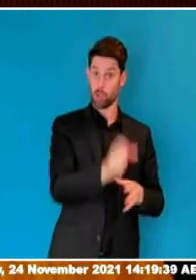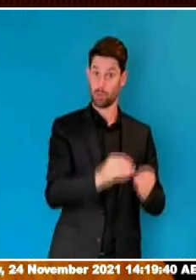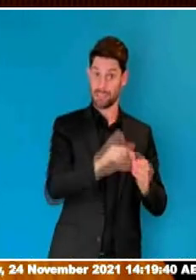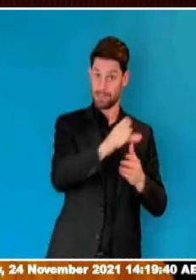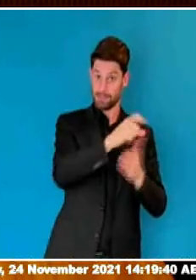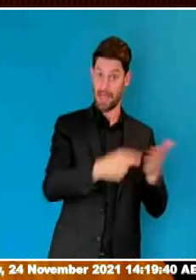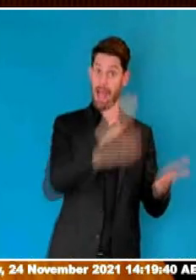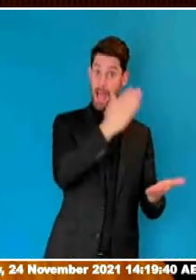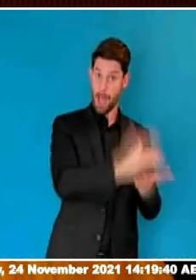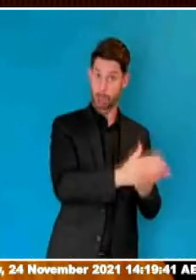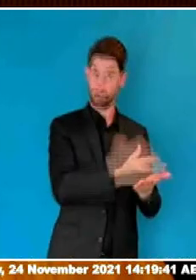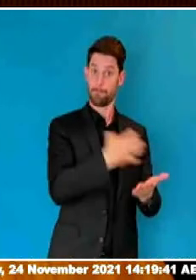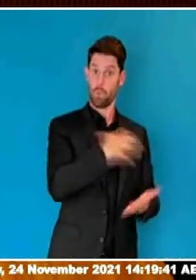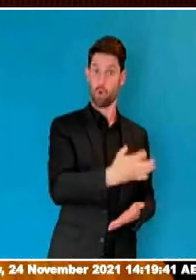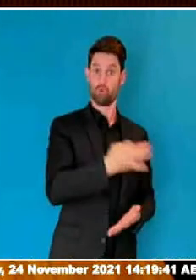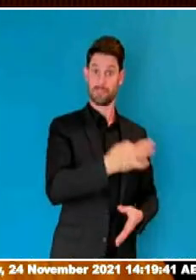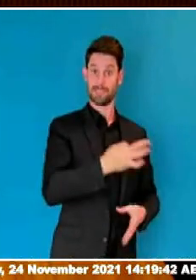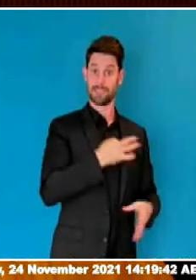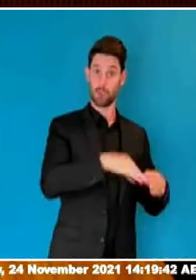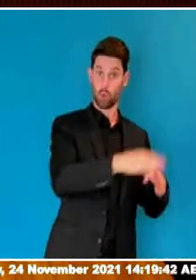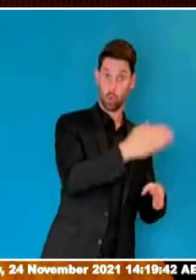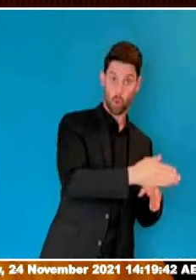No, we don't.